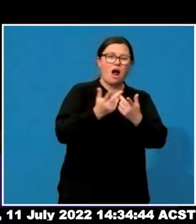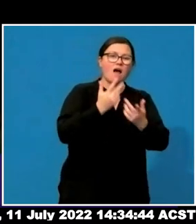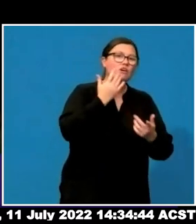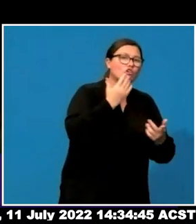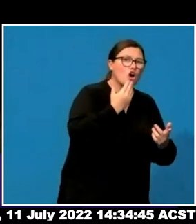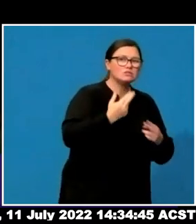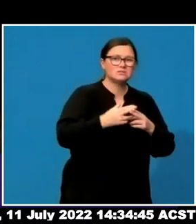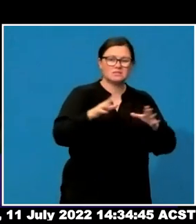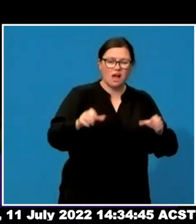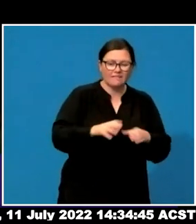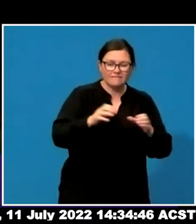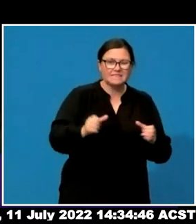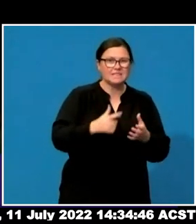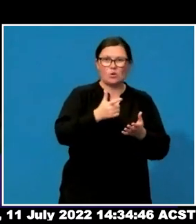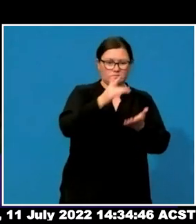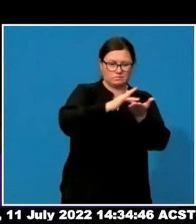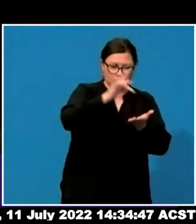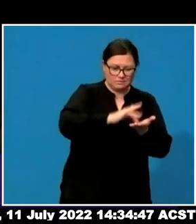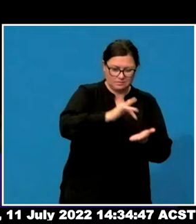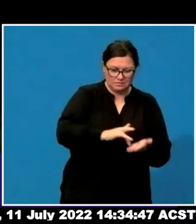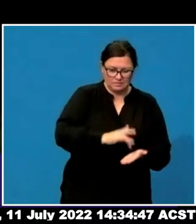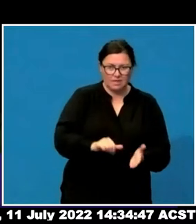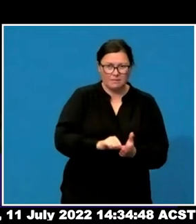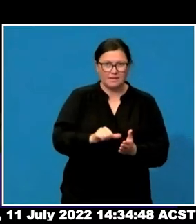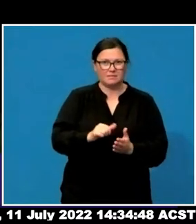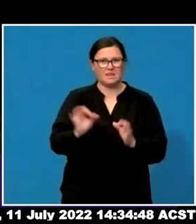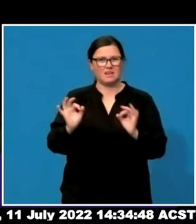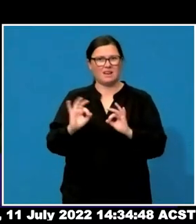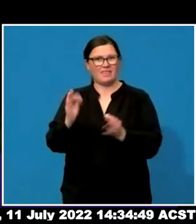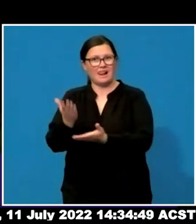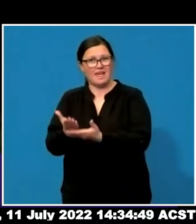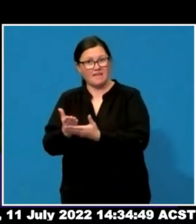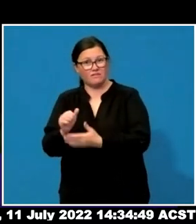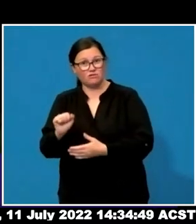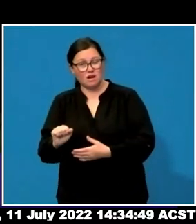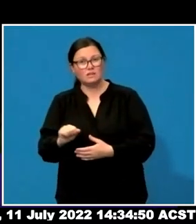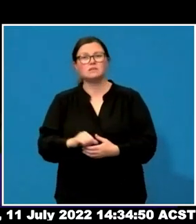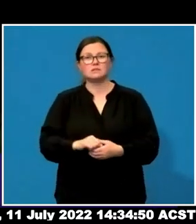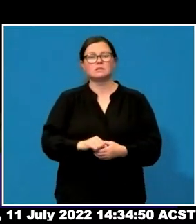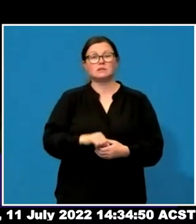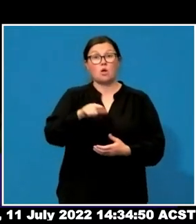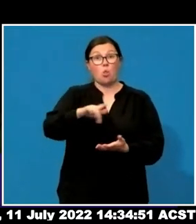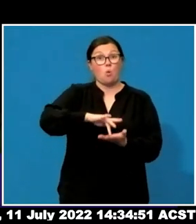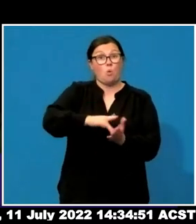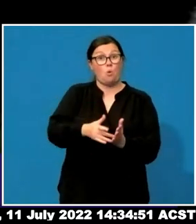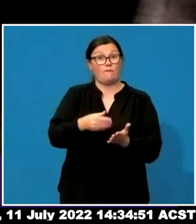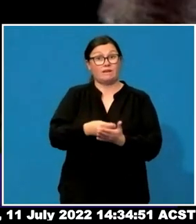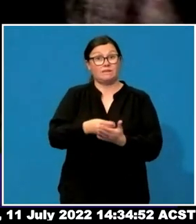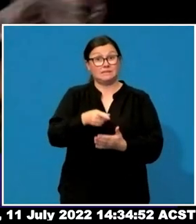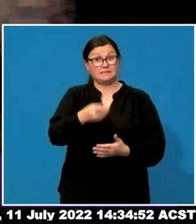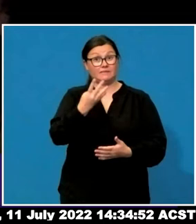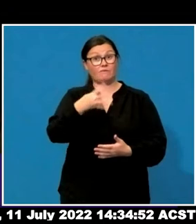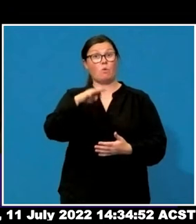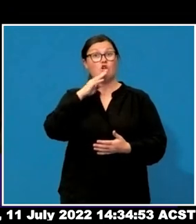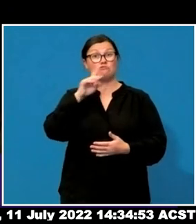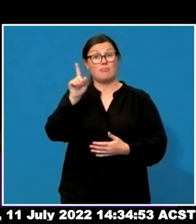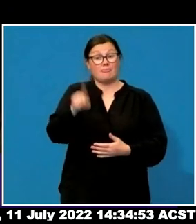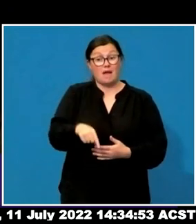Is the plan core funding of $400,000 reasonably flexible in terms of what